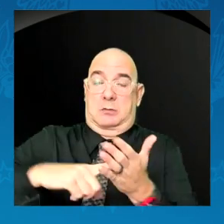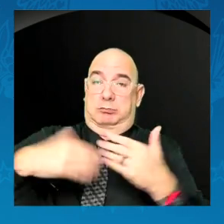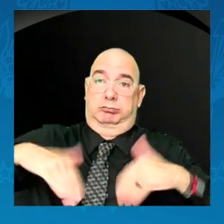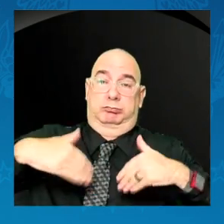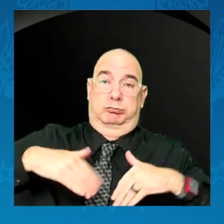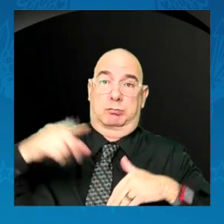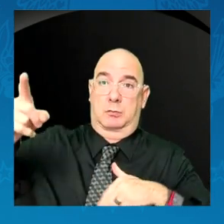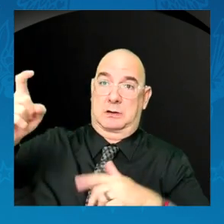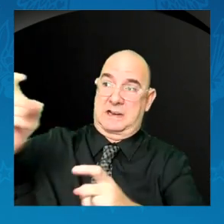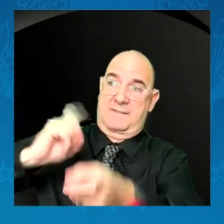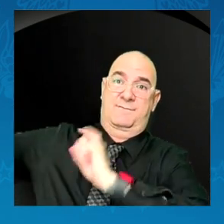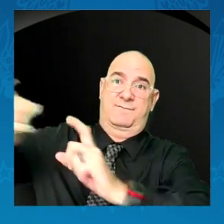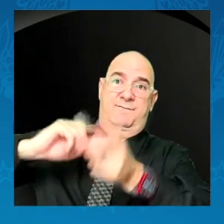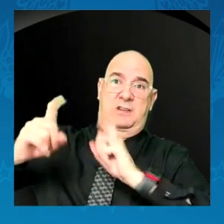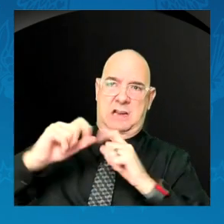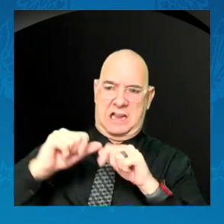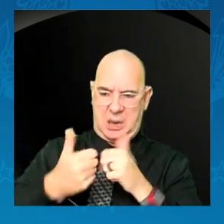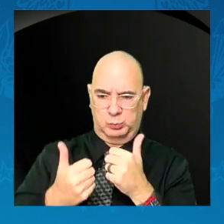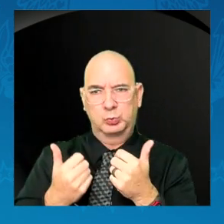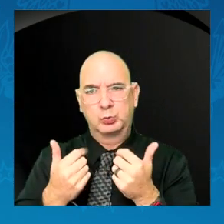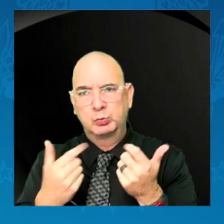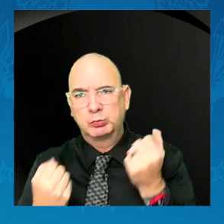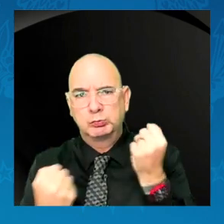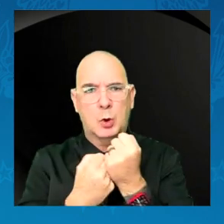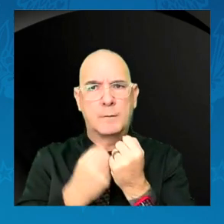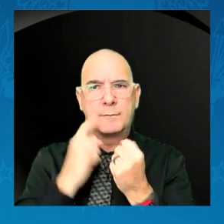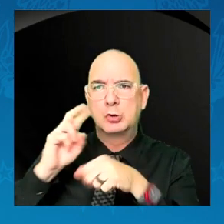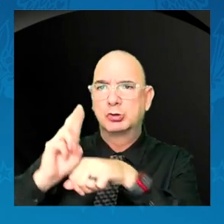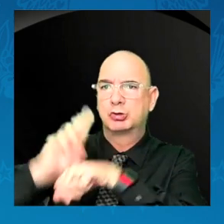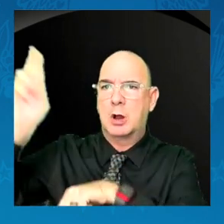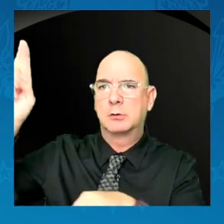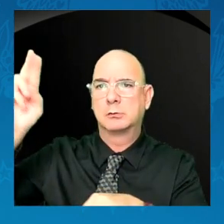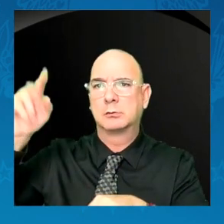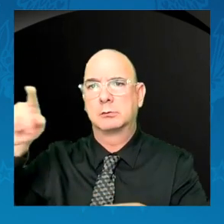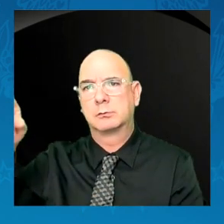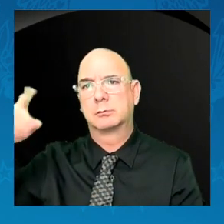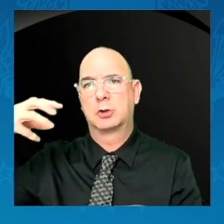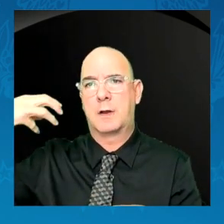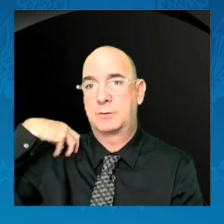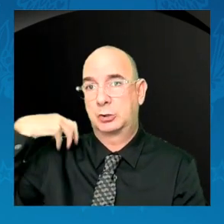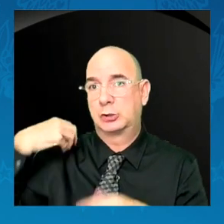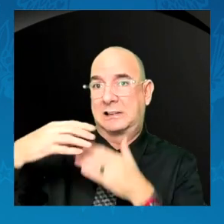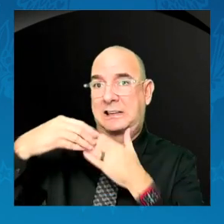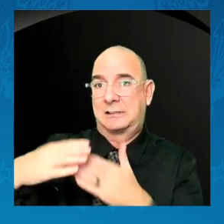designated federal officers led by our UHI Executive Secretary, Mr. J.J. Miller.